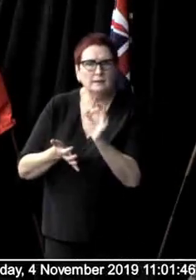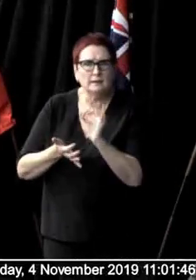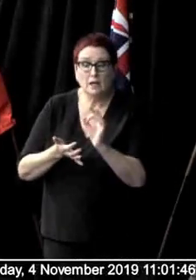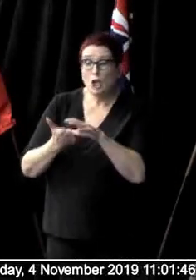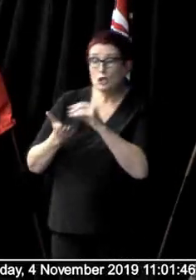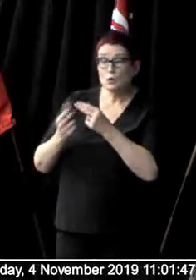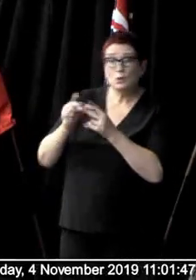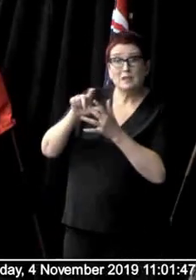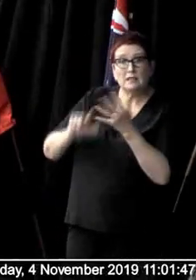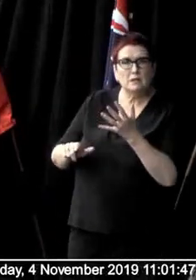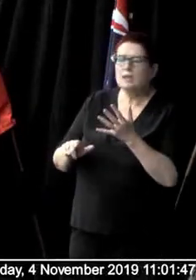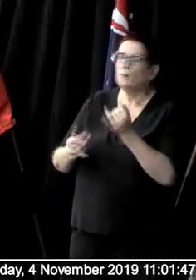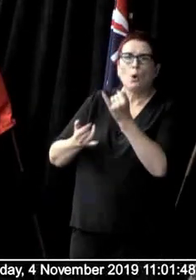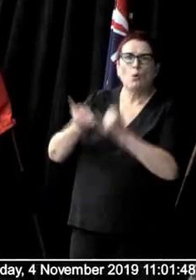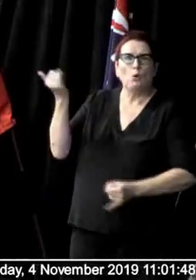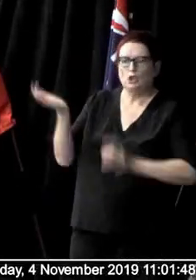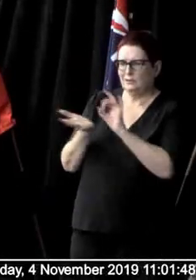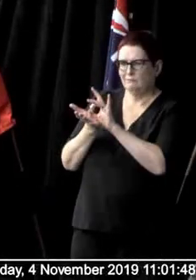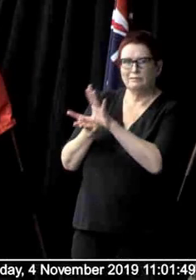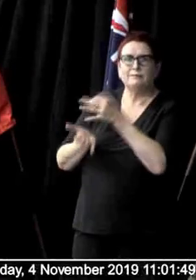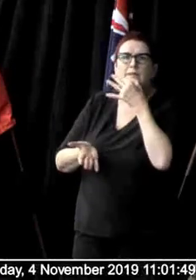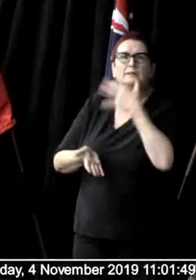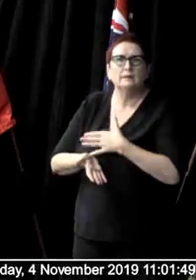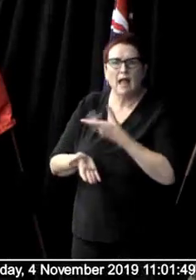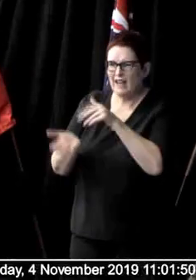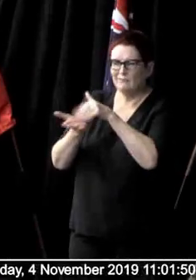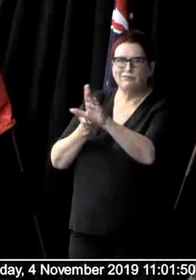of suspension and expulsion than their peers without disability.